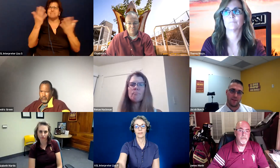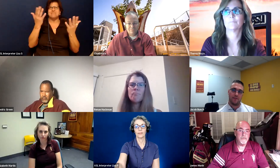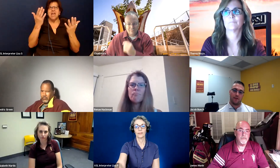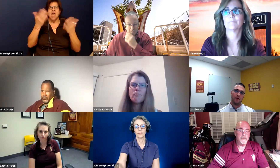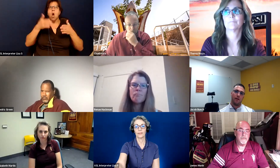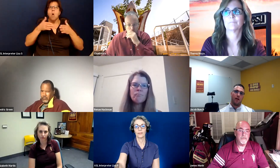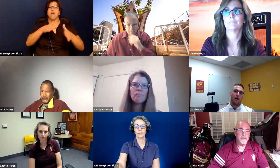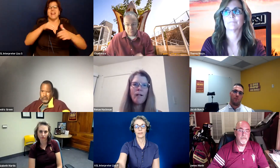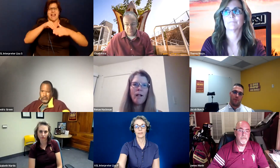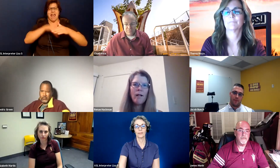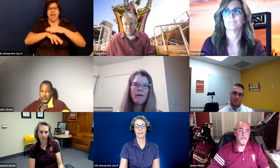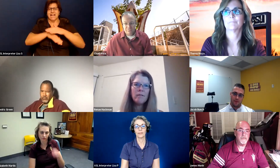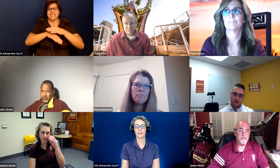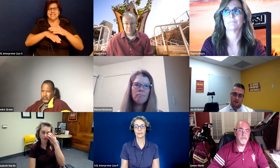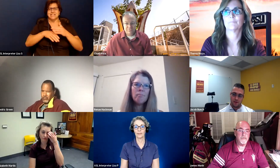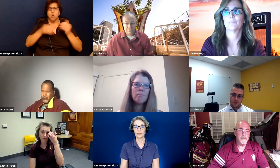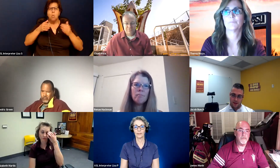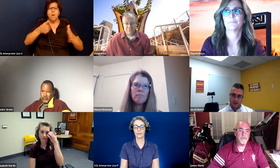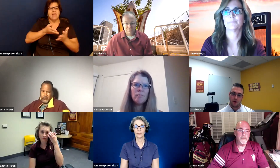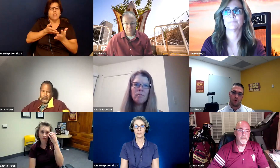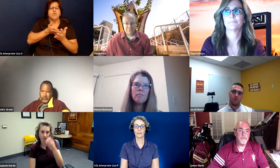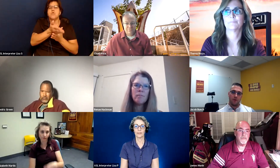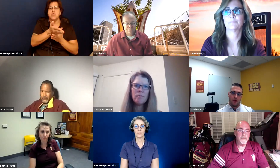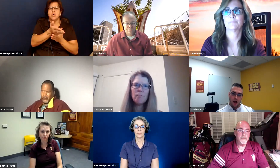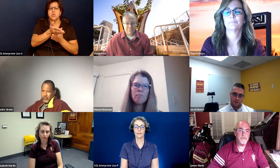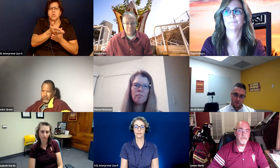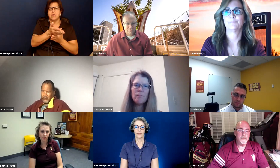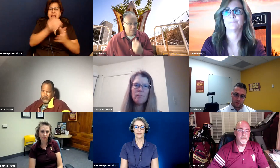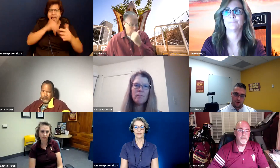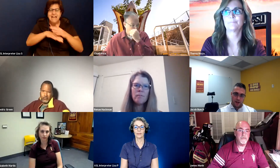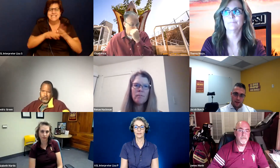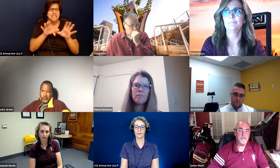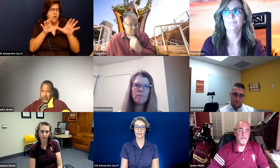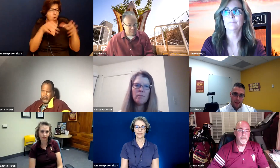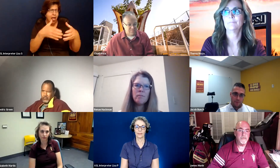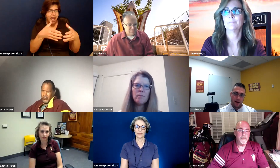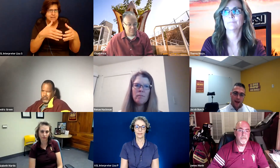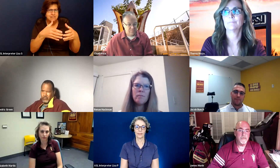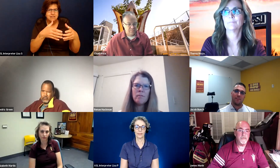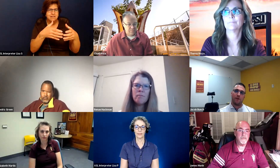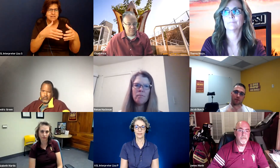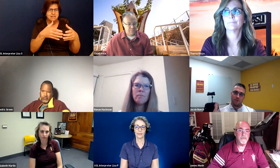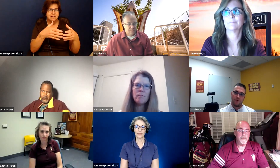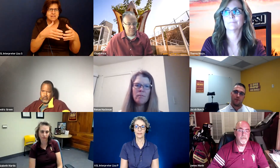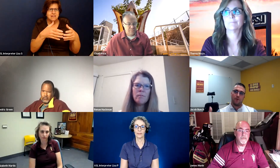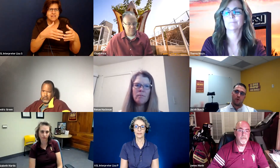a way of accessing a course, either whether it be access barriers, physical,